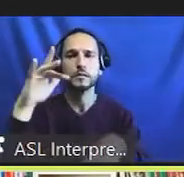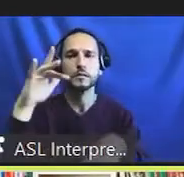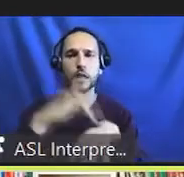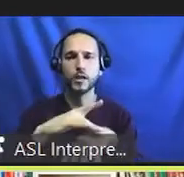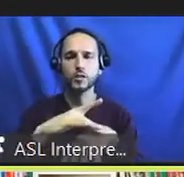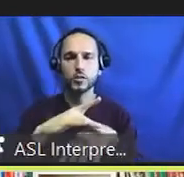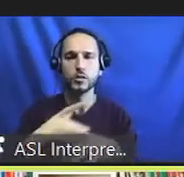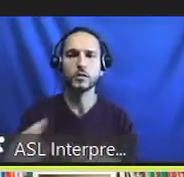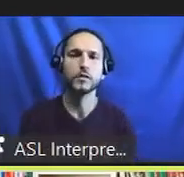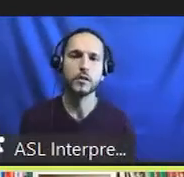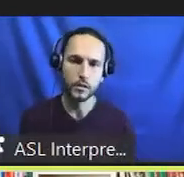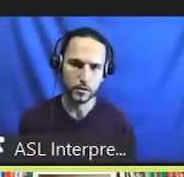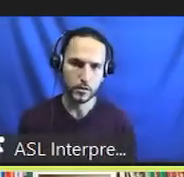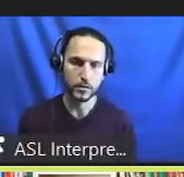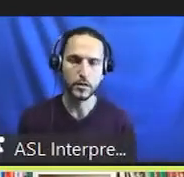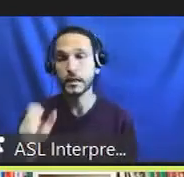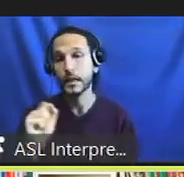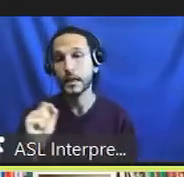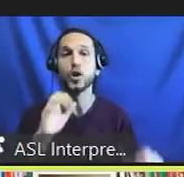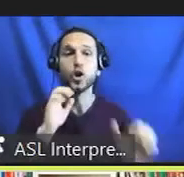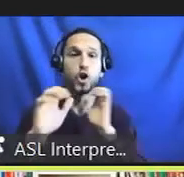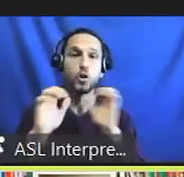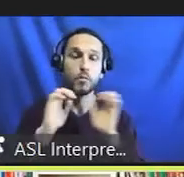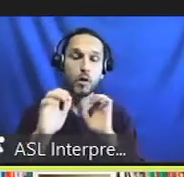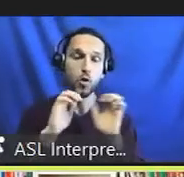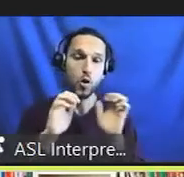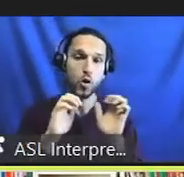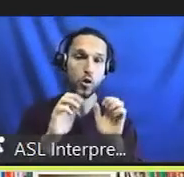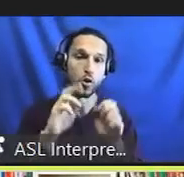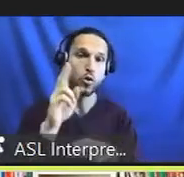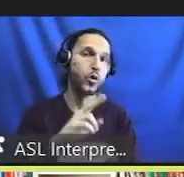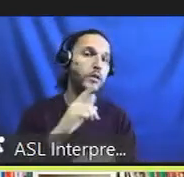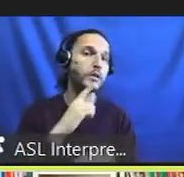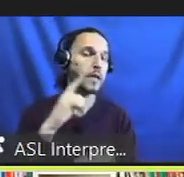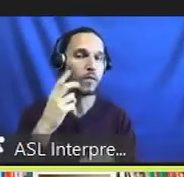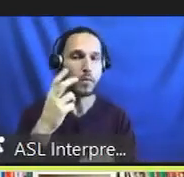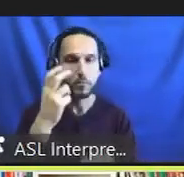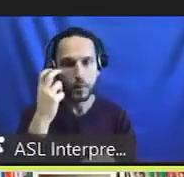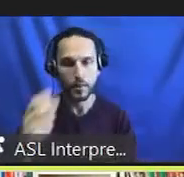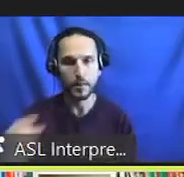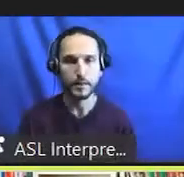It's a common means of communication used by the deafblind.